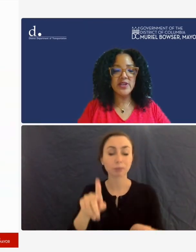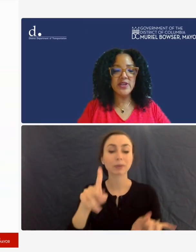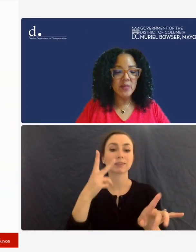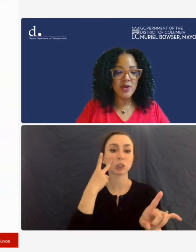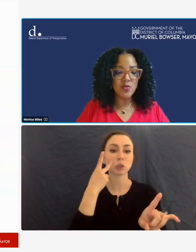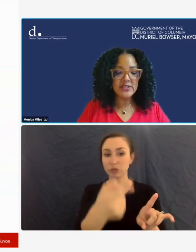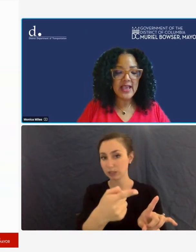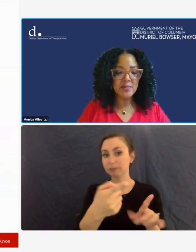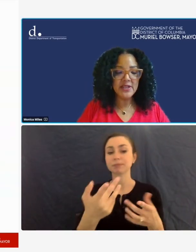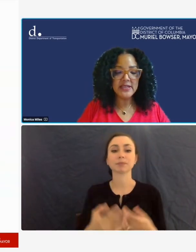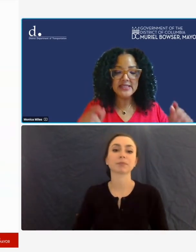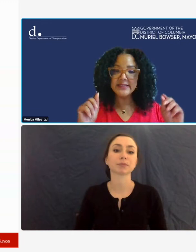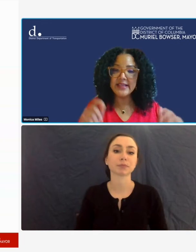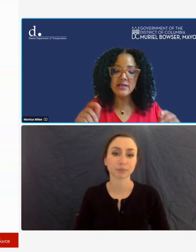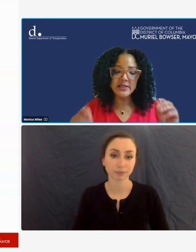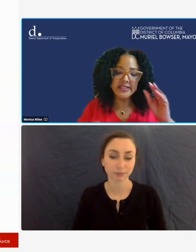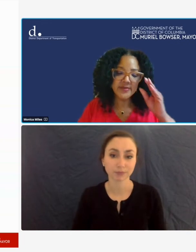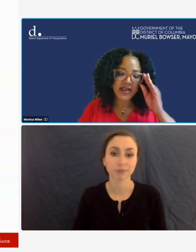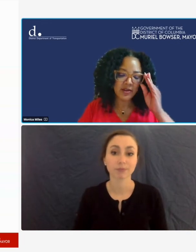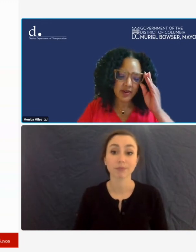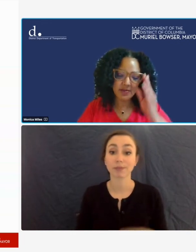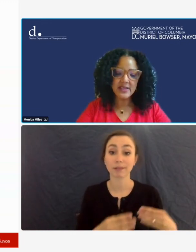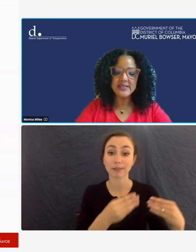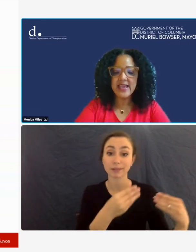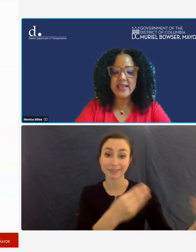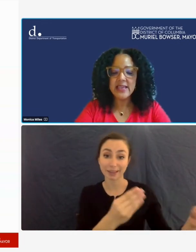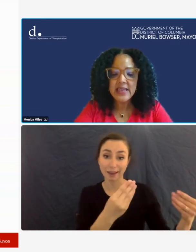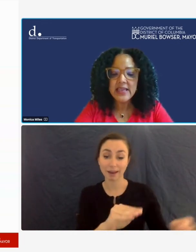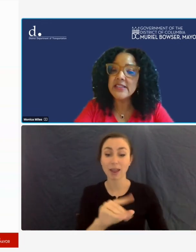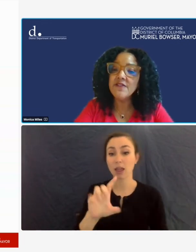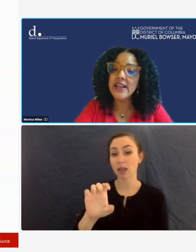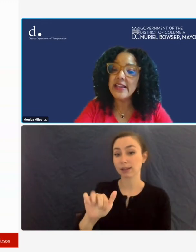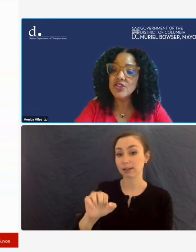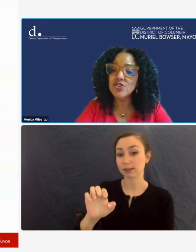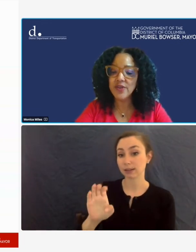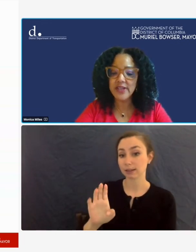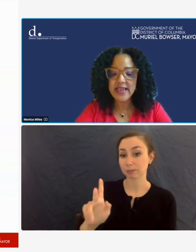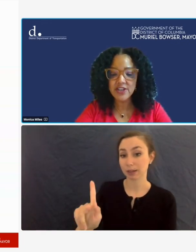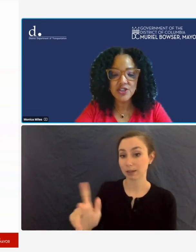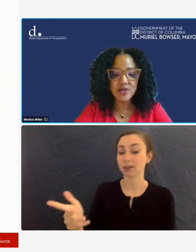but what's happening in a sale and lease back agreement is that it's a financial transaction